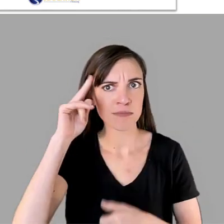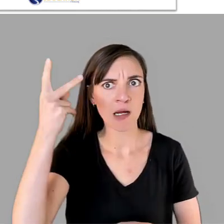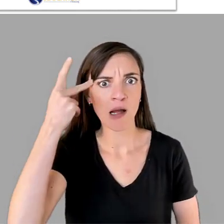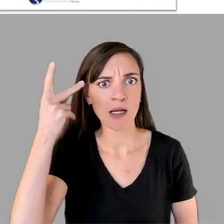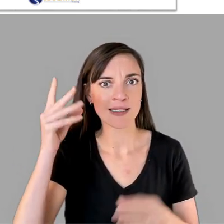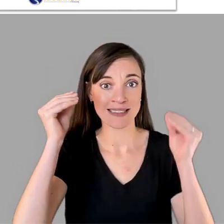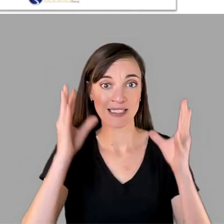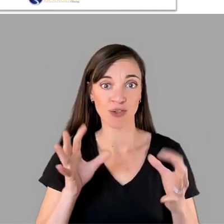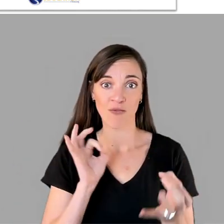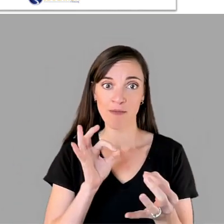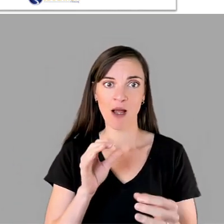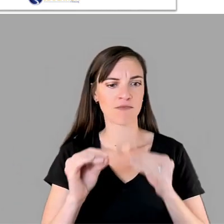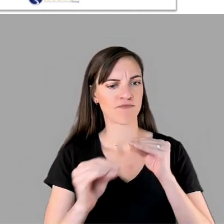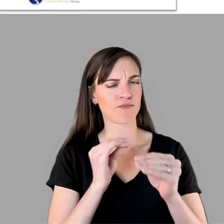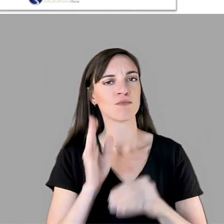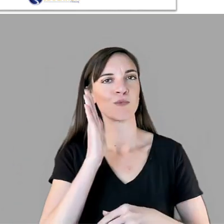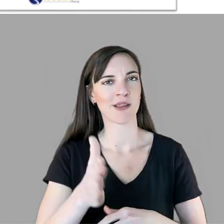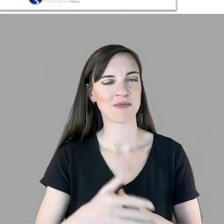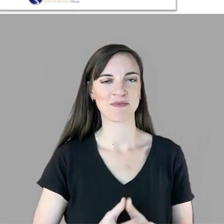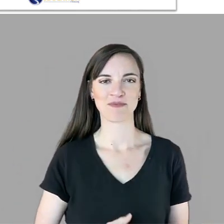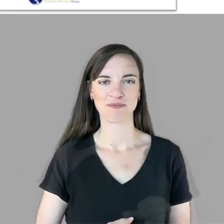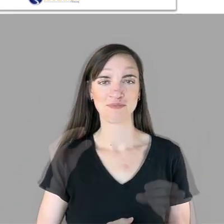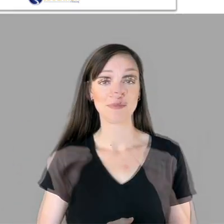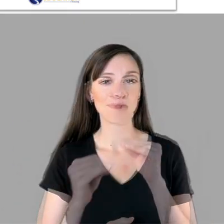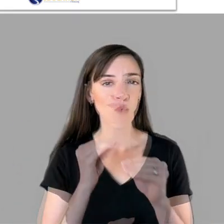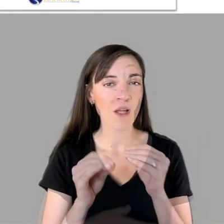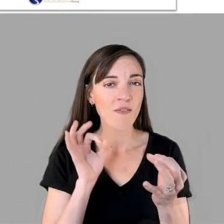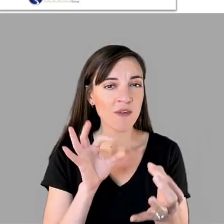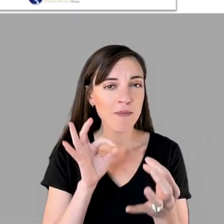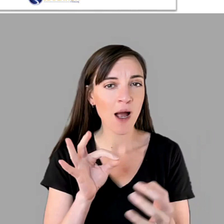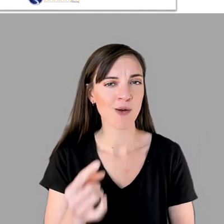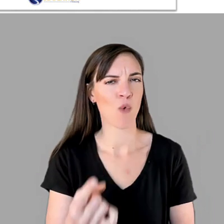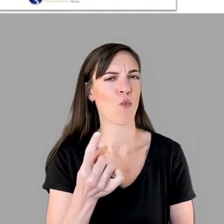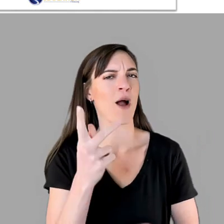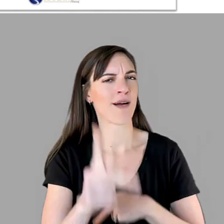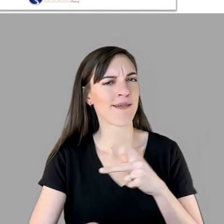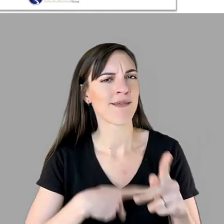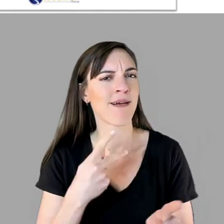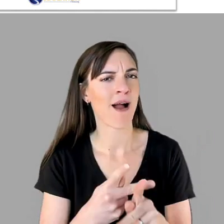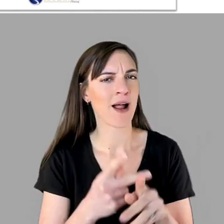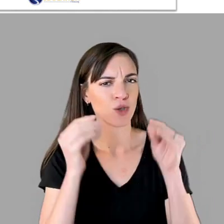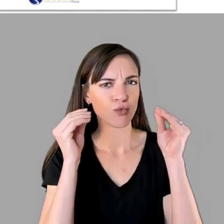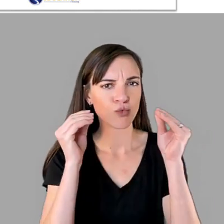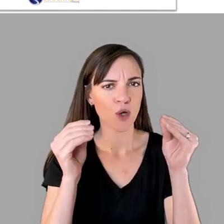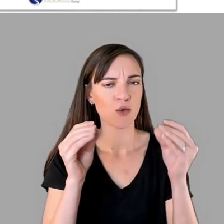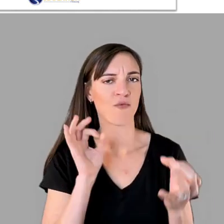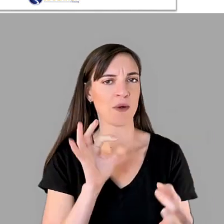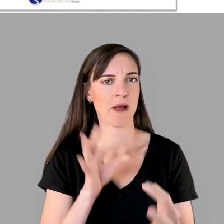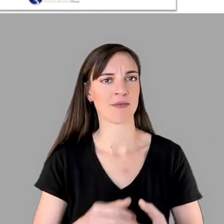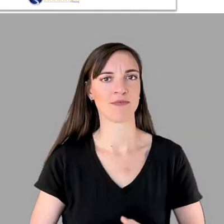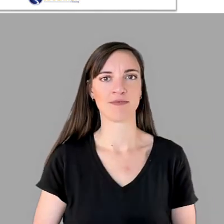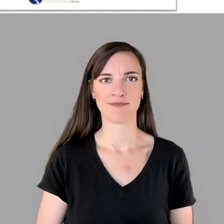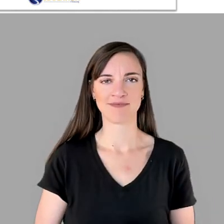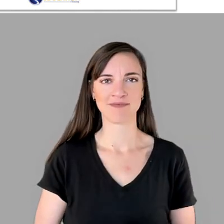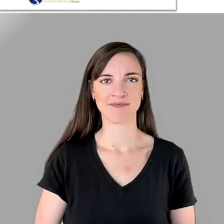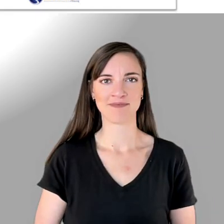learners’ errors or misconceptions. It is one type of ongoing instructional feedback.”